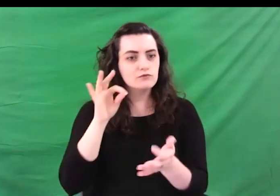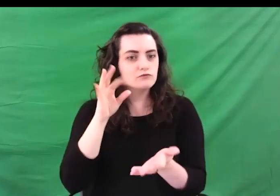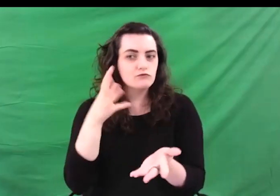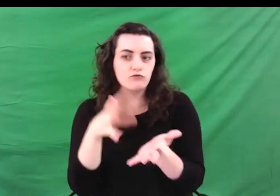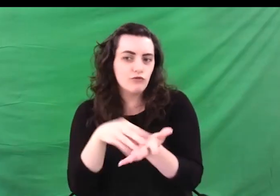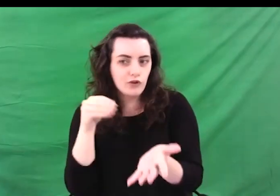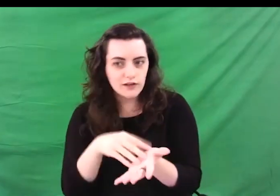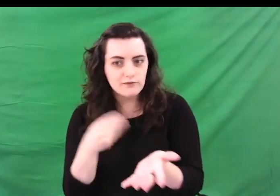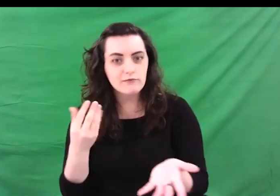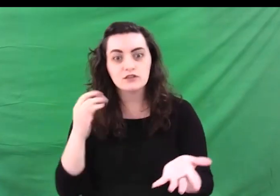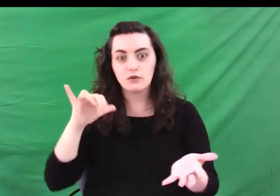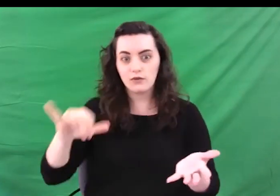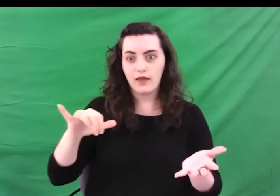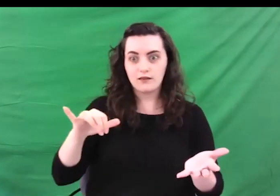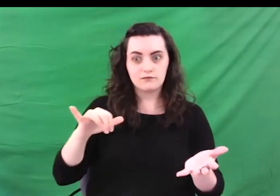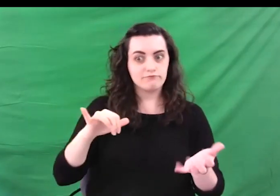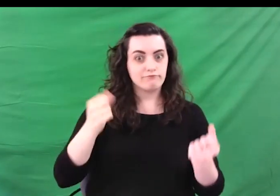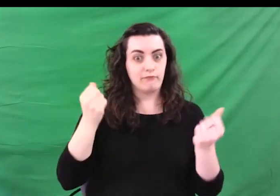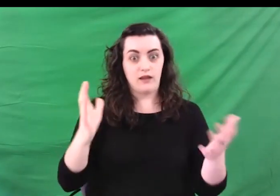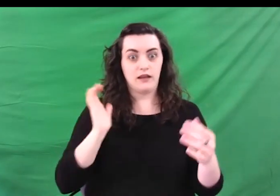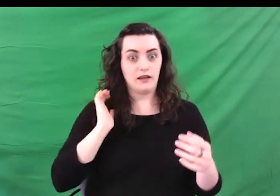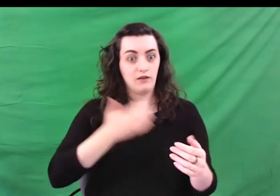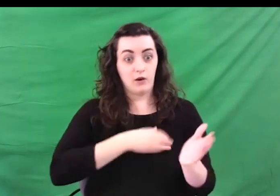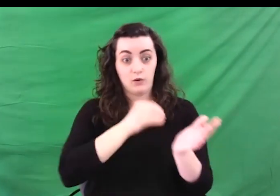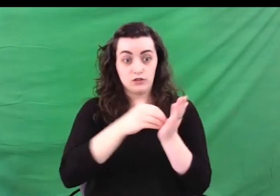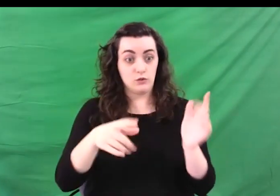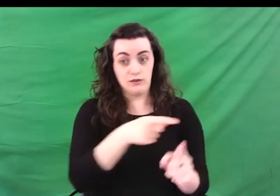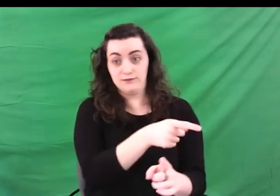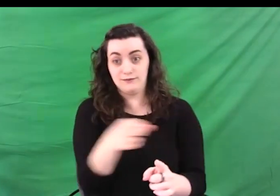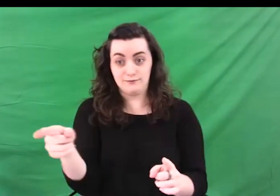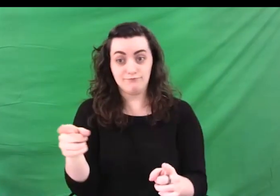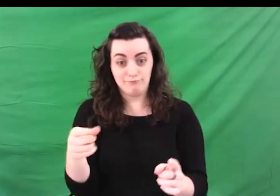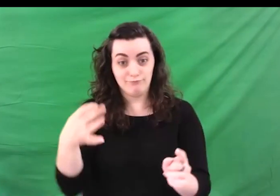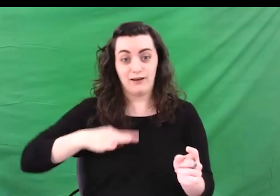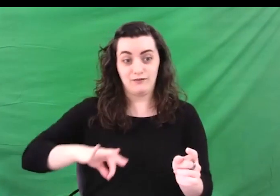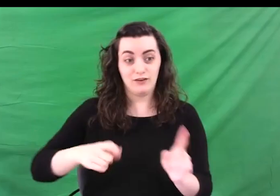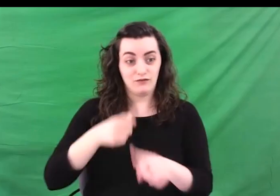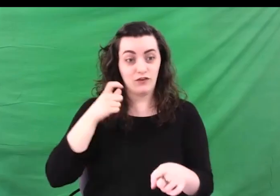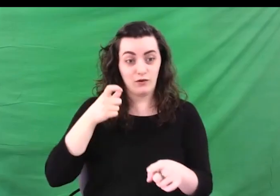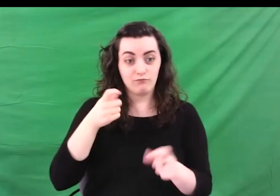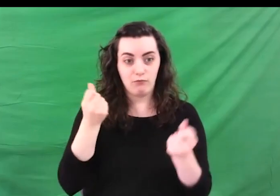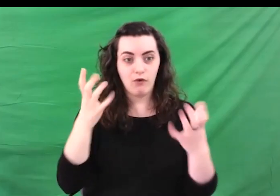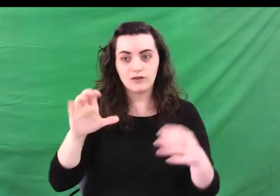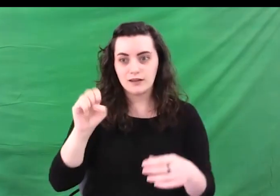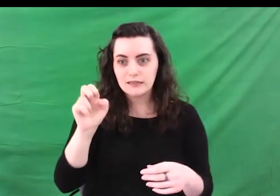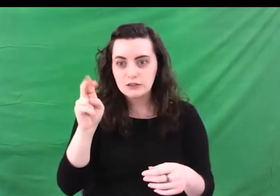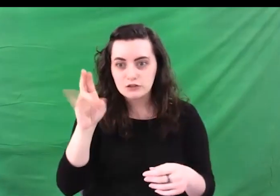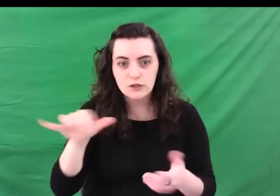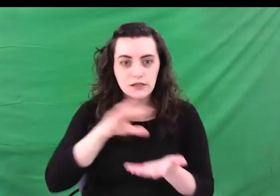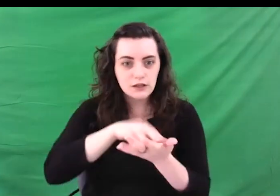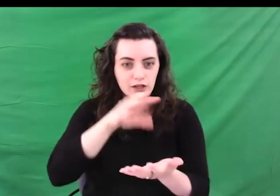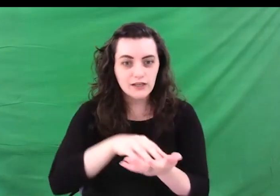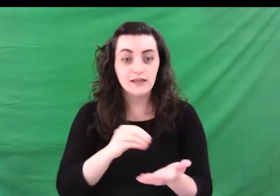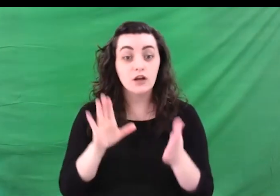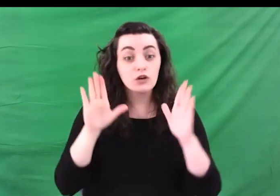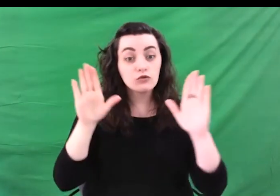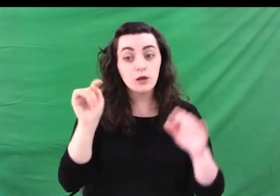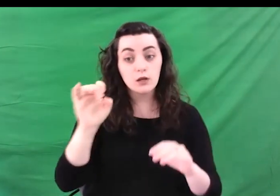many of our learners. And so this is just a really great tool to use in your classroom as a universal learning design.